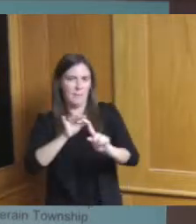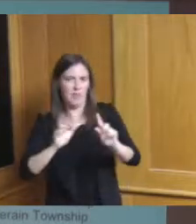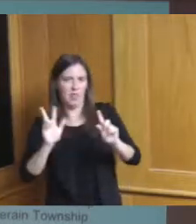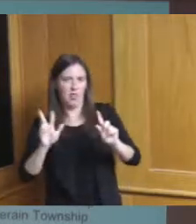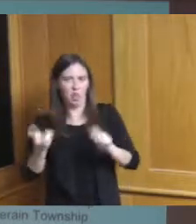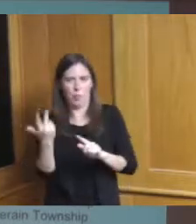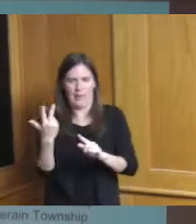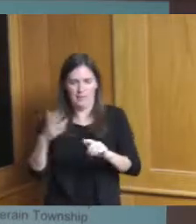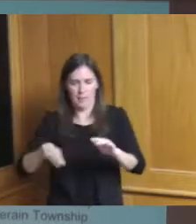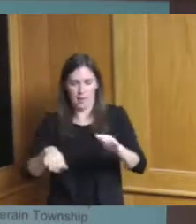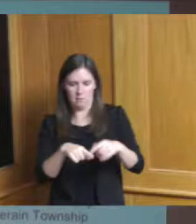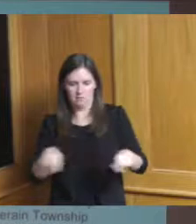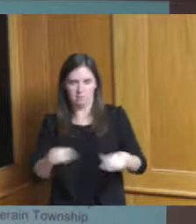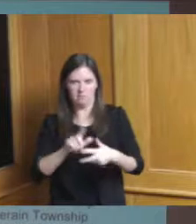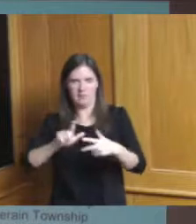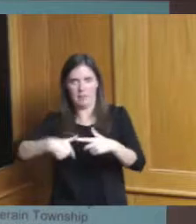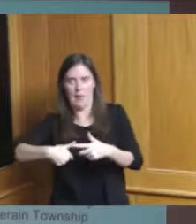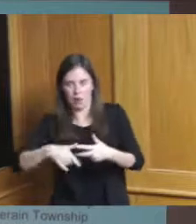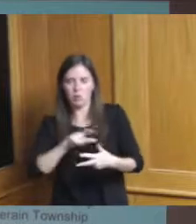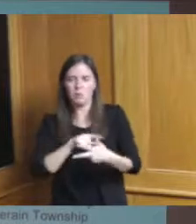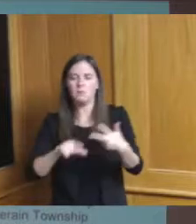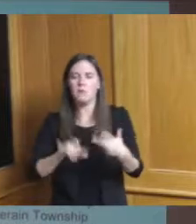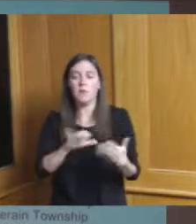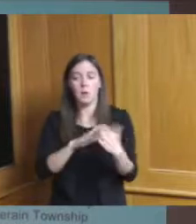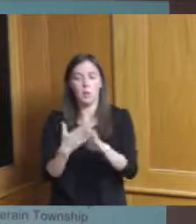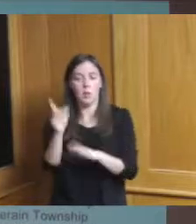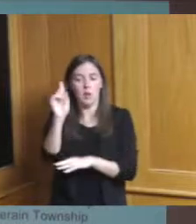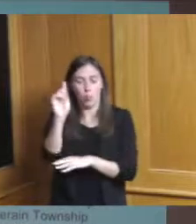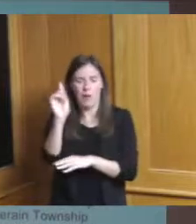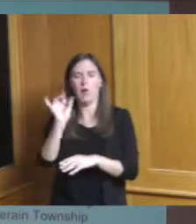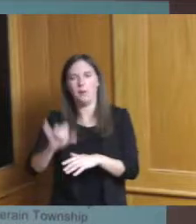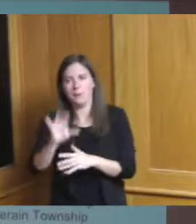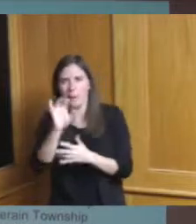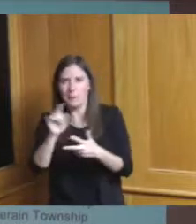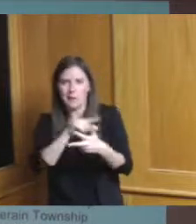and these are the communities that they were in and the companies that were continued